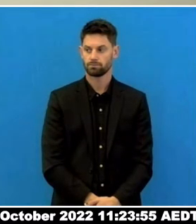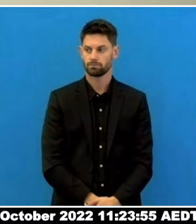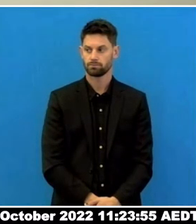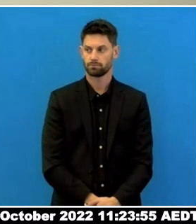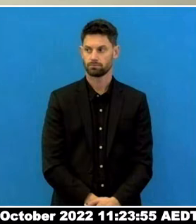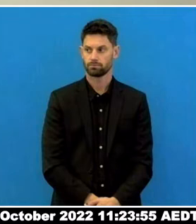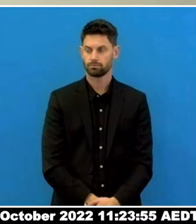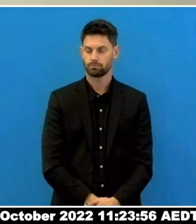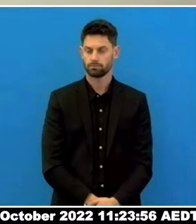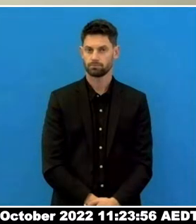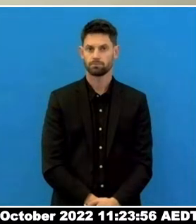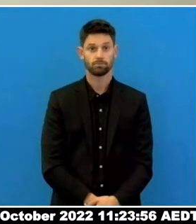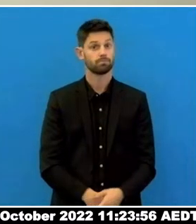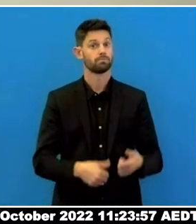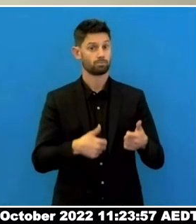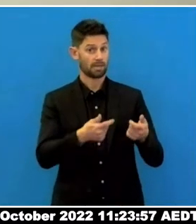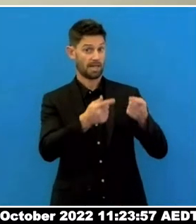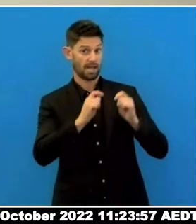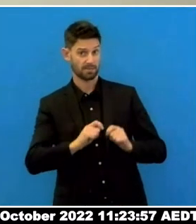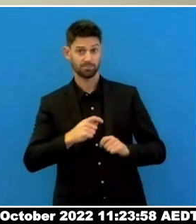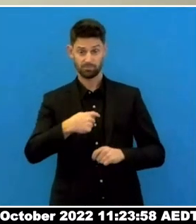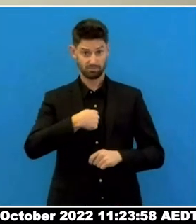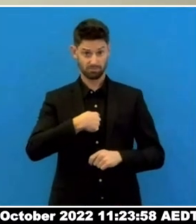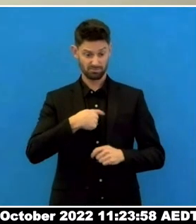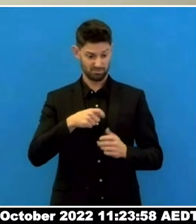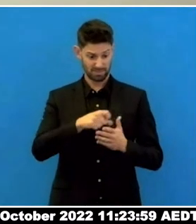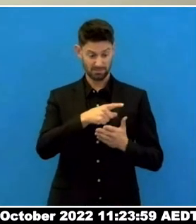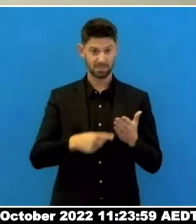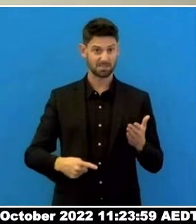Yes. "Because of my disability, I am unable to work.